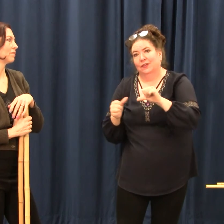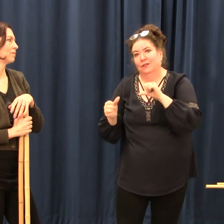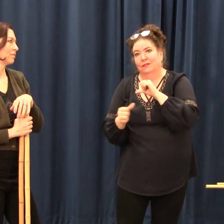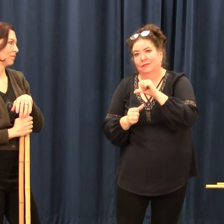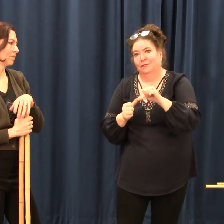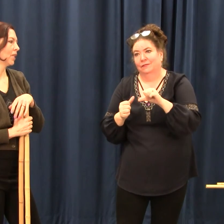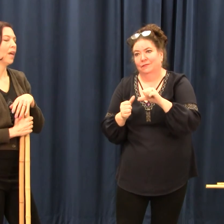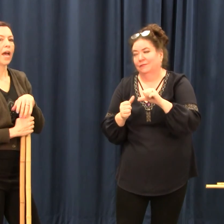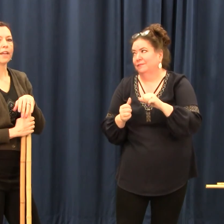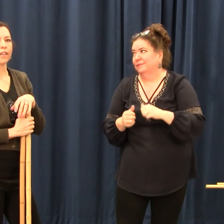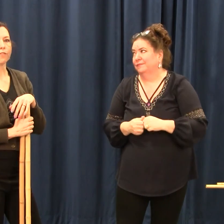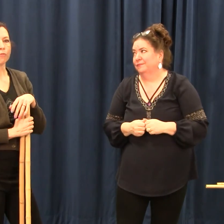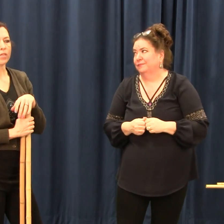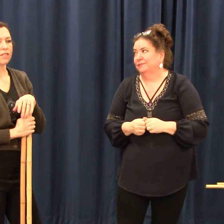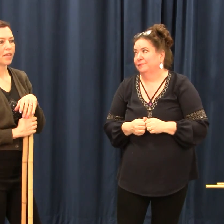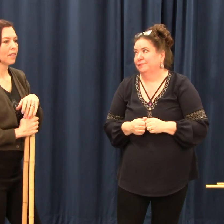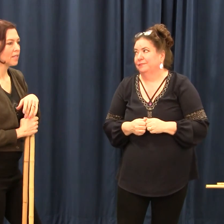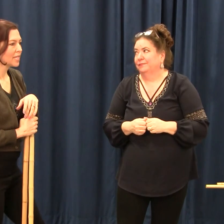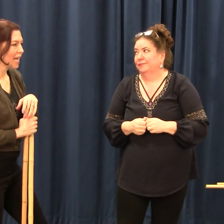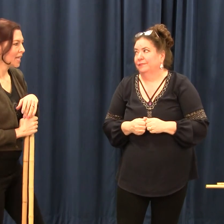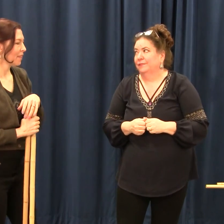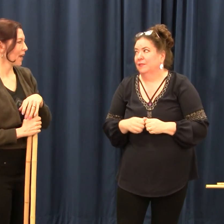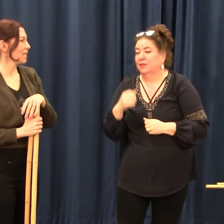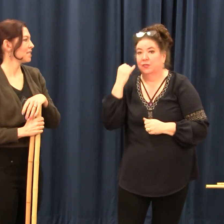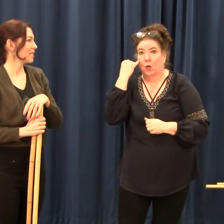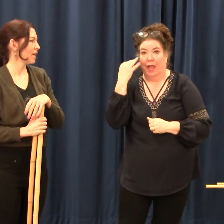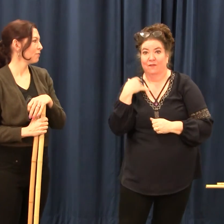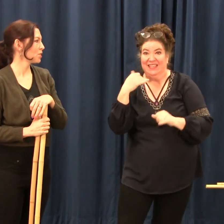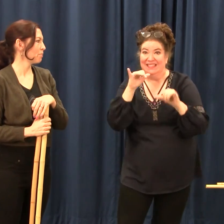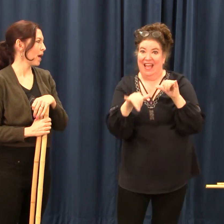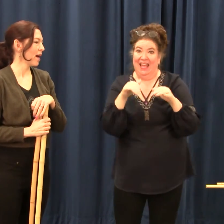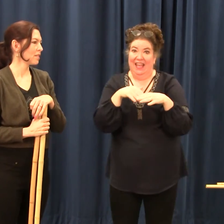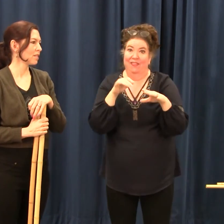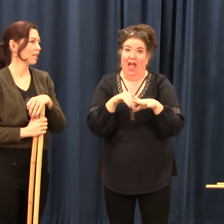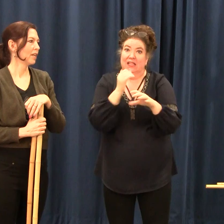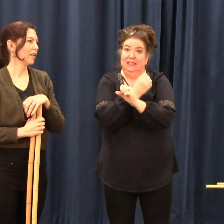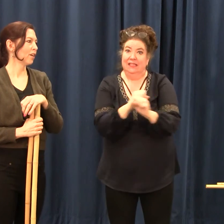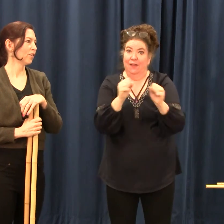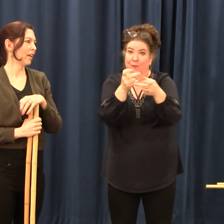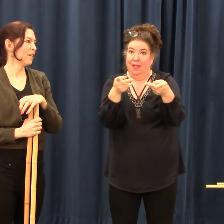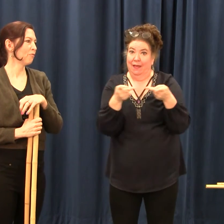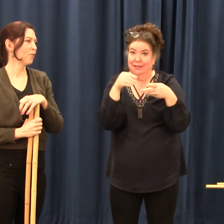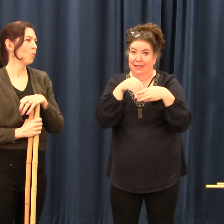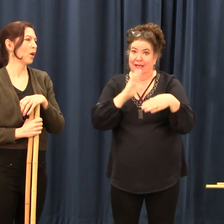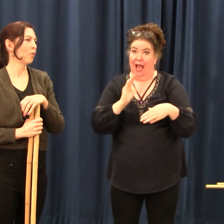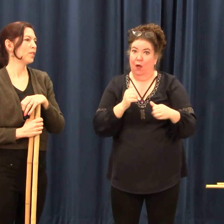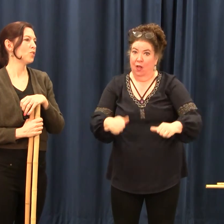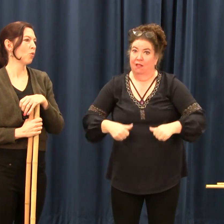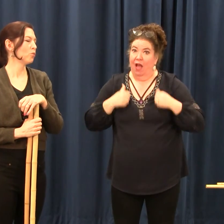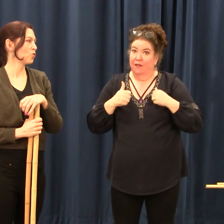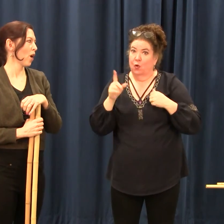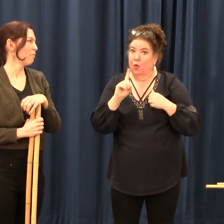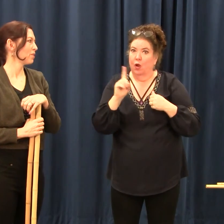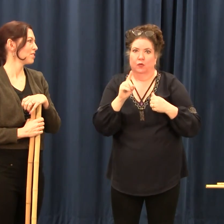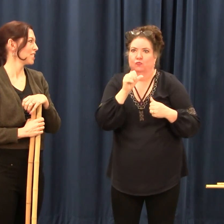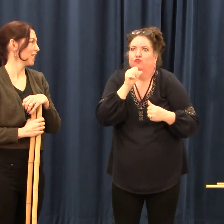other.. (Heather).. and if we stay in that safe spot in our life where we don't drop the stick